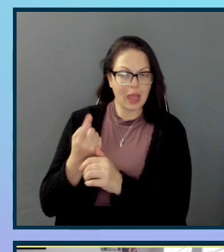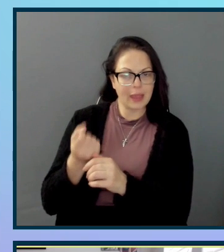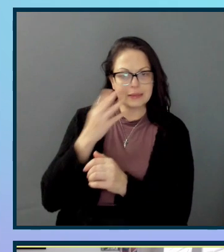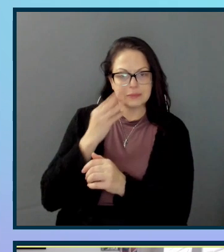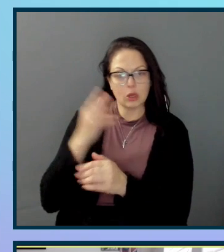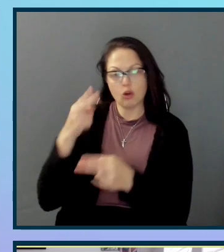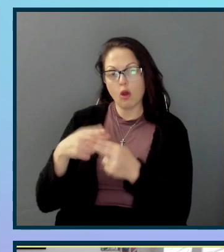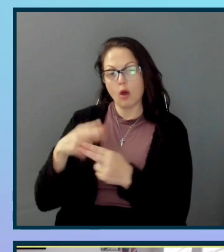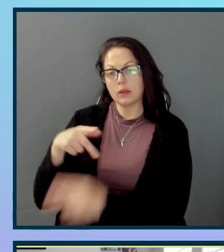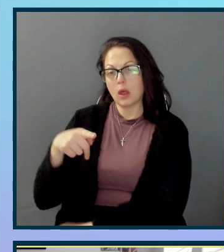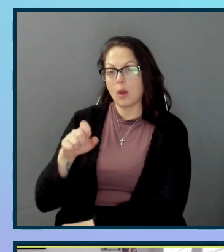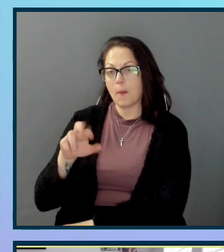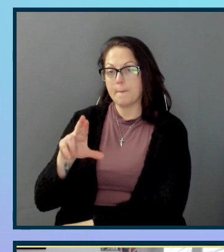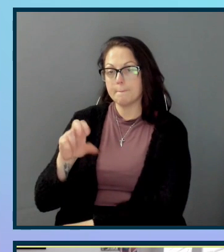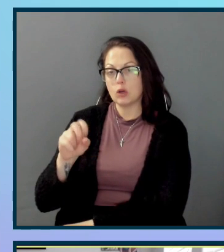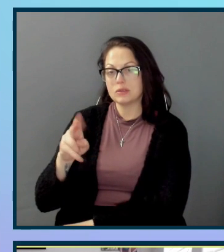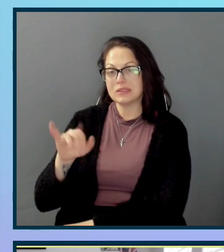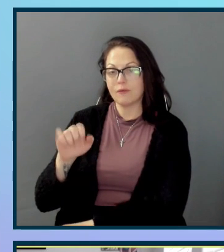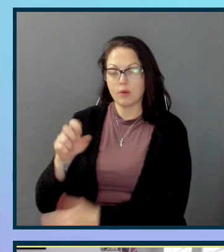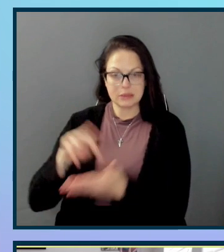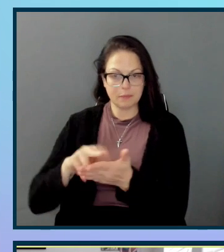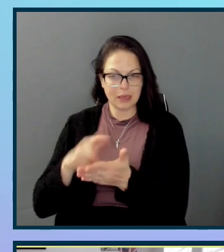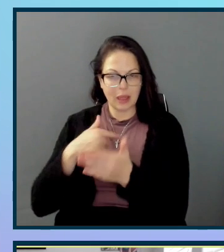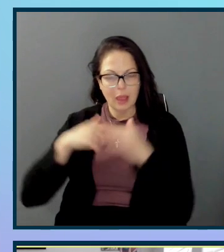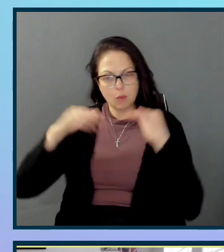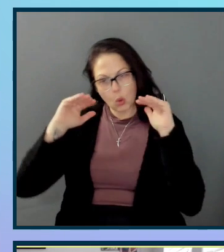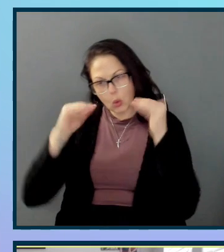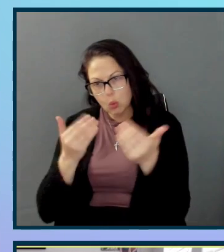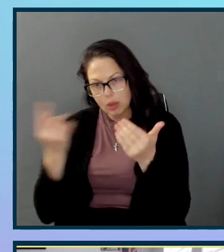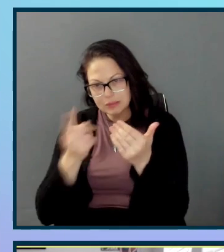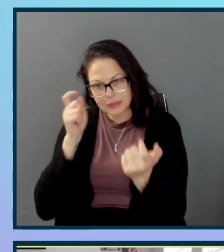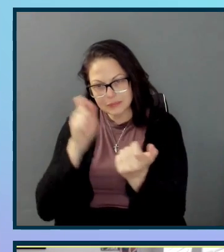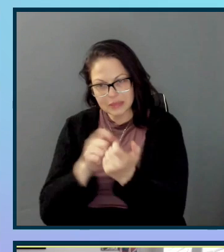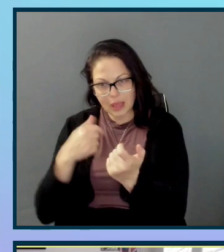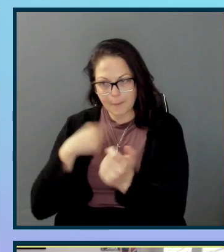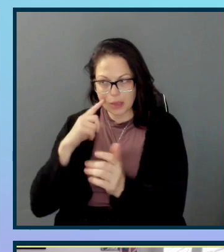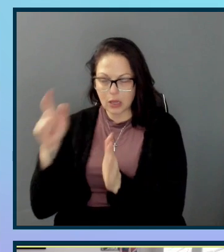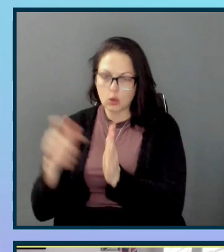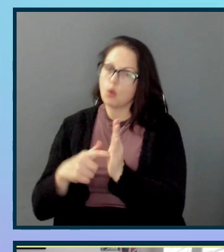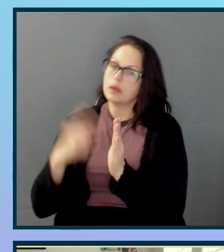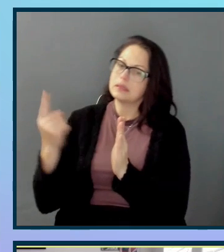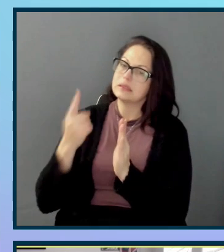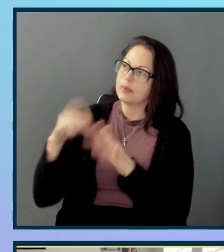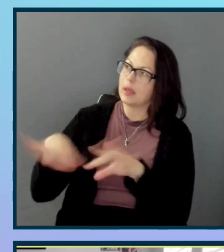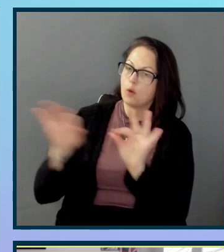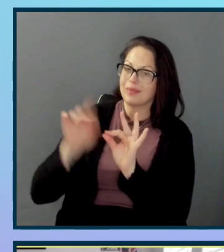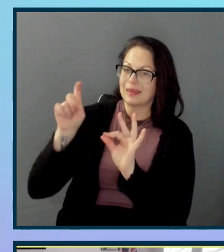where I might be so focused on something specific that I might not notice something really important that actually needs my attention.